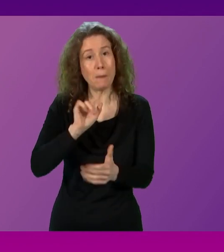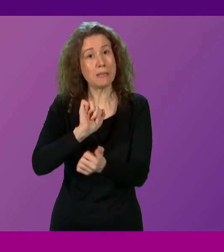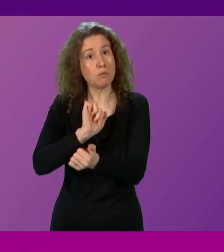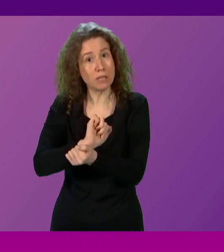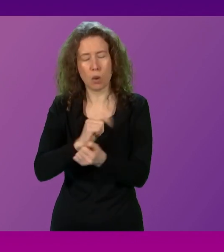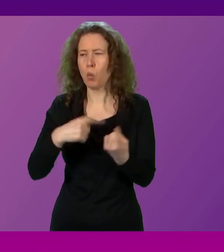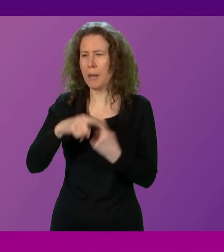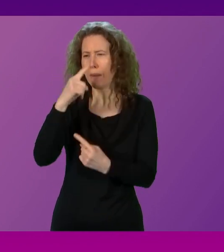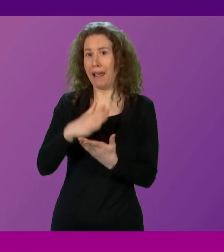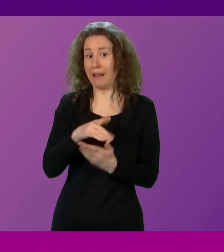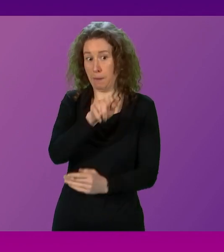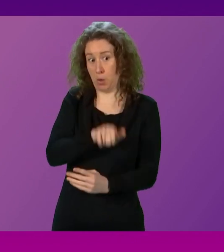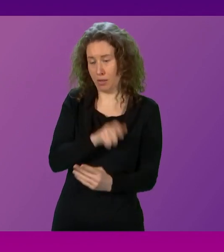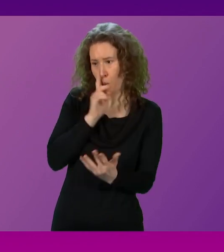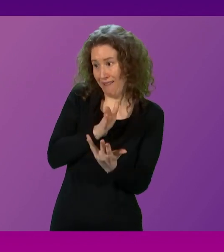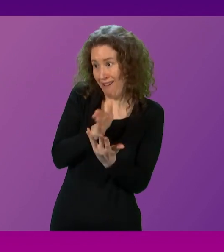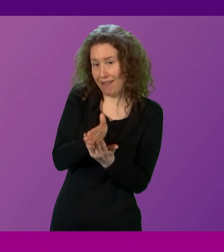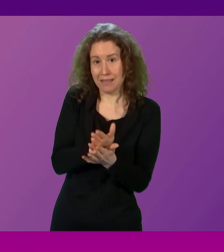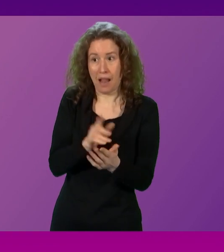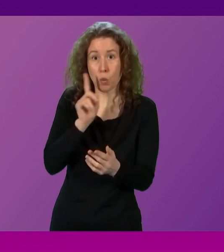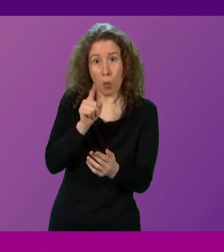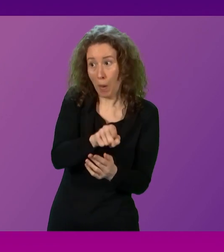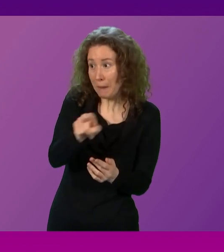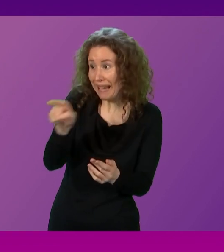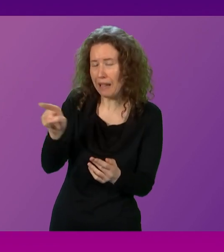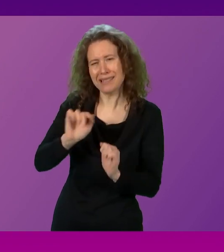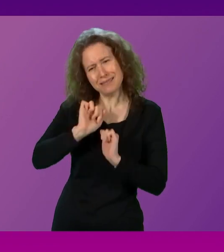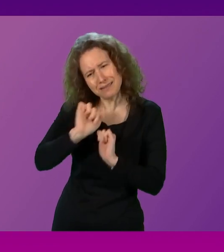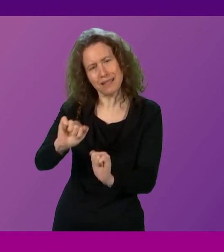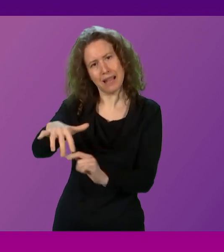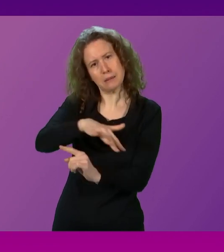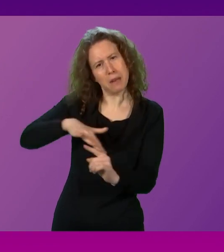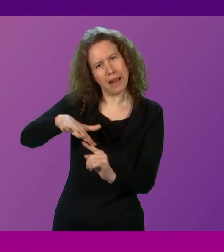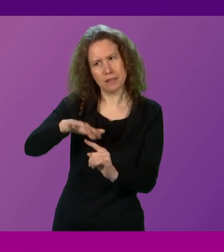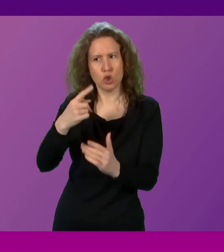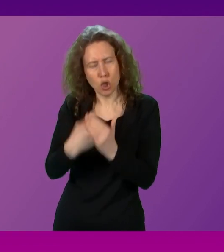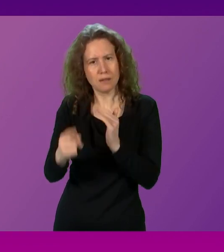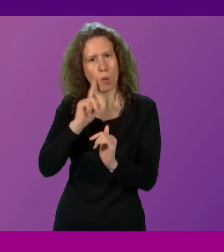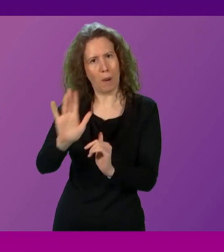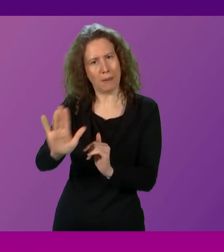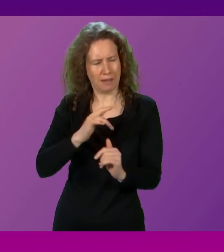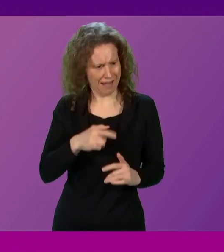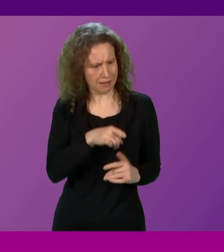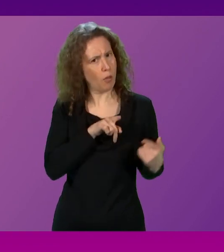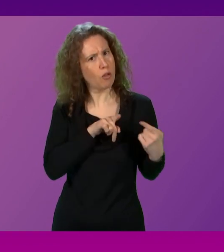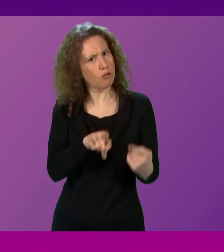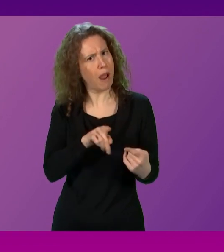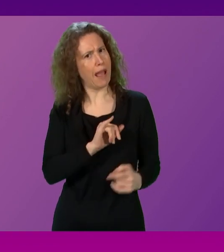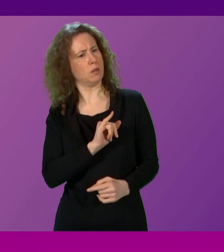a rapist having access to a women’s single-sex space is a threat. Given what the First Minister